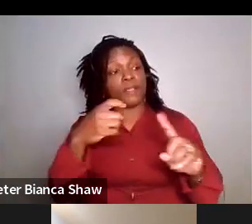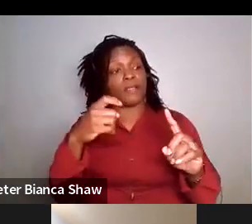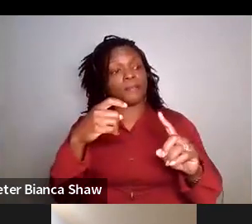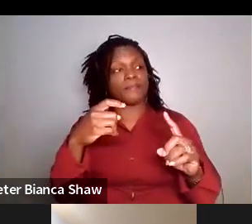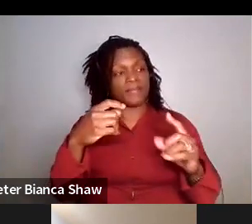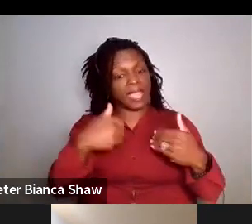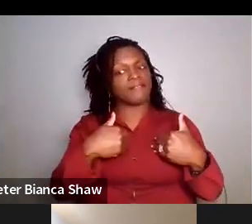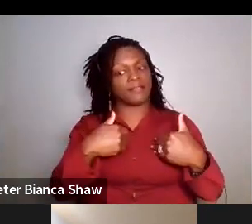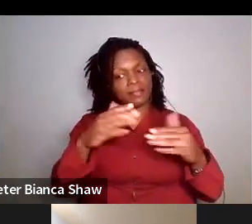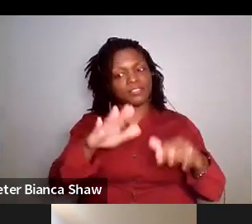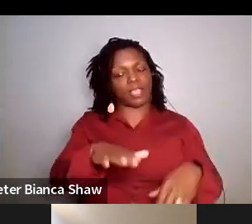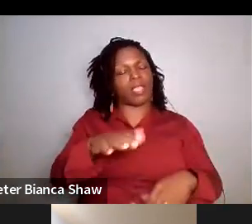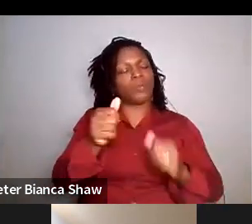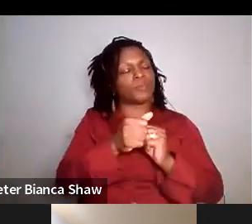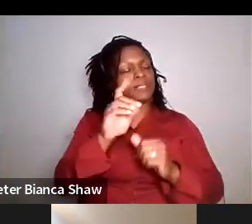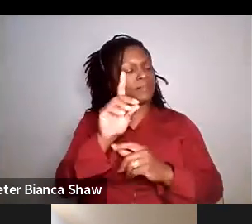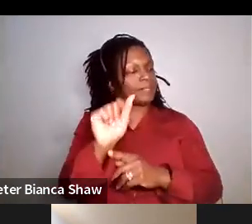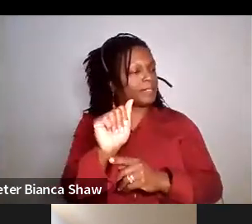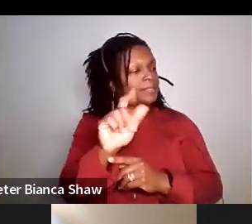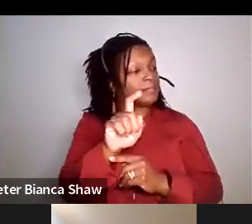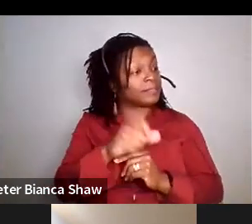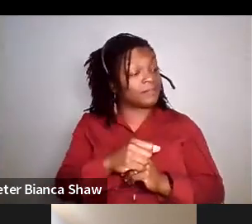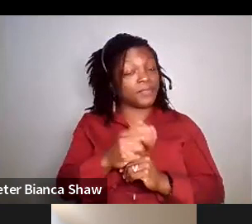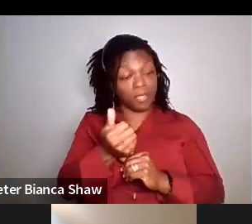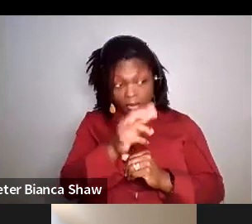And Harlan i'm going to ask you to go first.